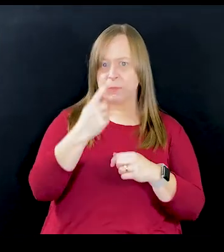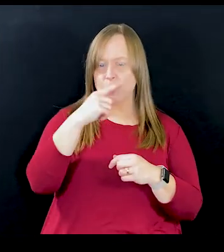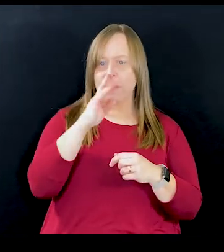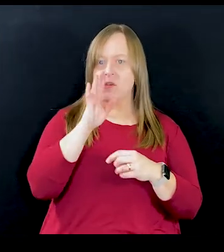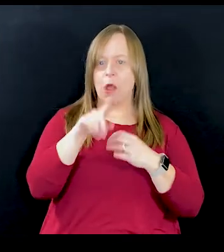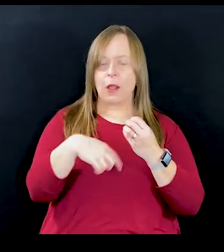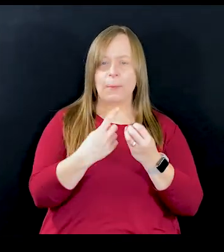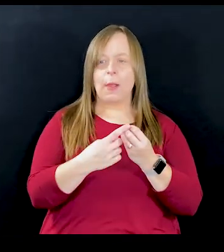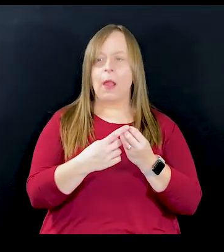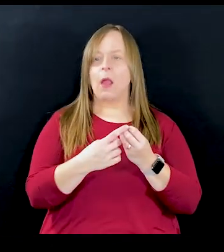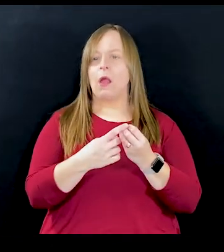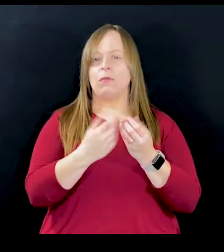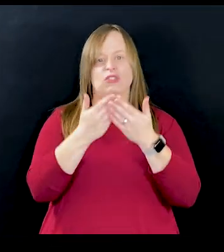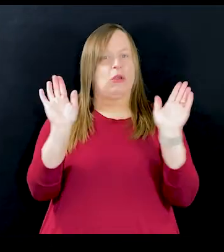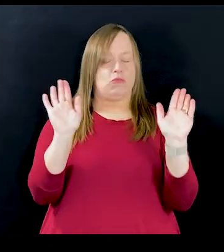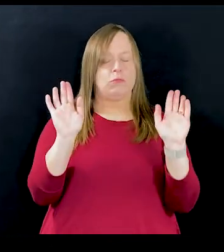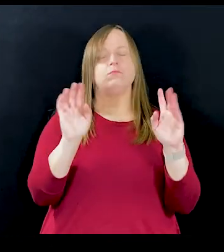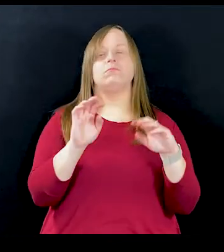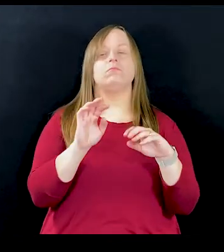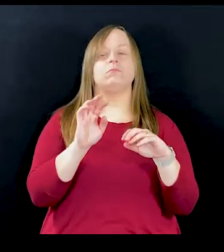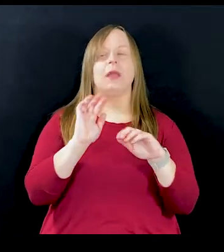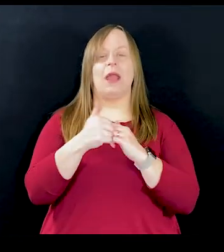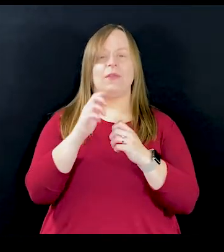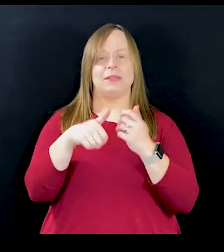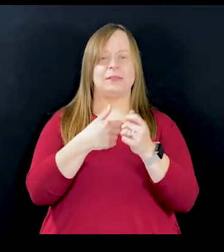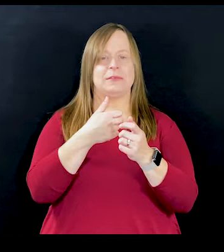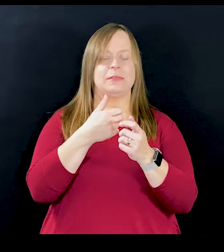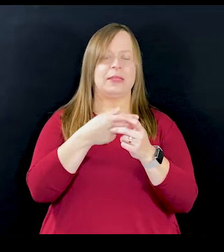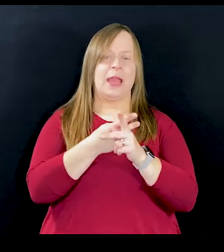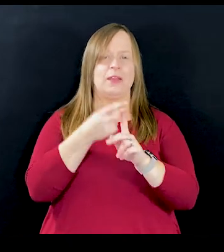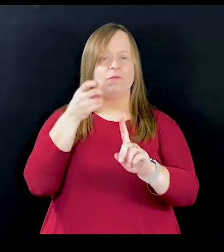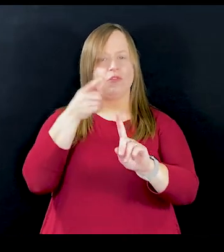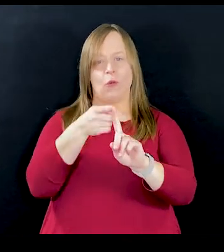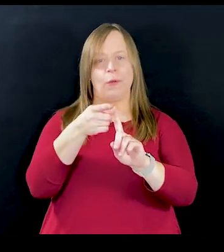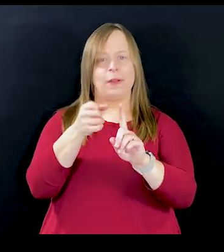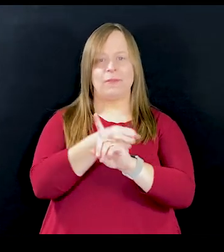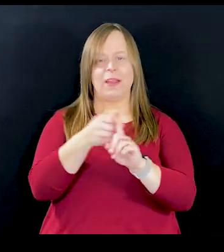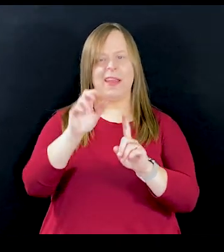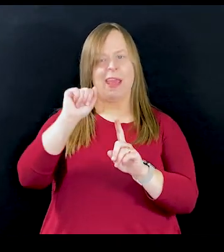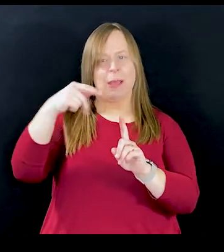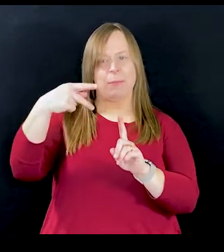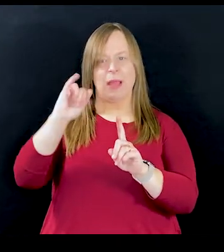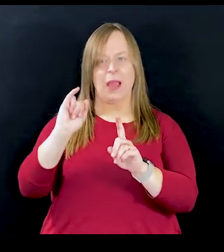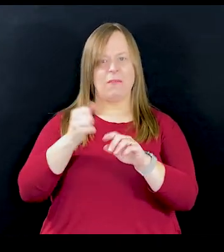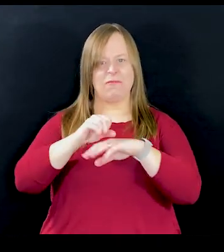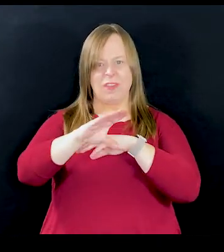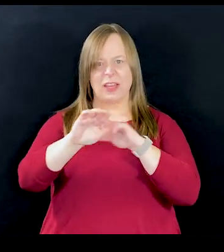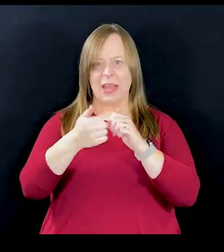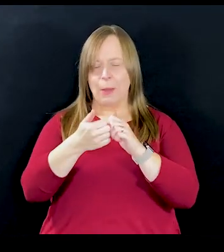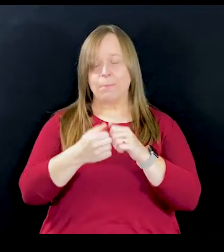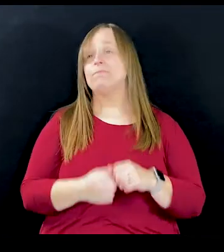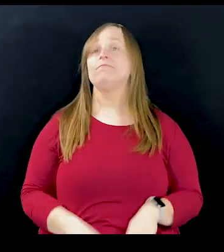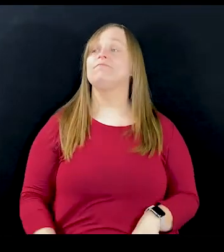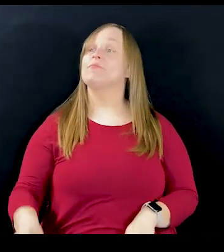Can you talk to us about in general terms, how this type of targeted violence is affecting the AAPI community? Sure.